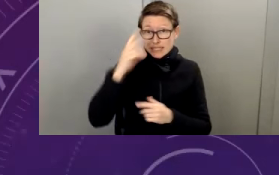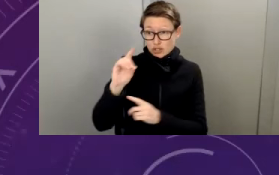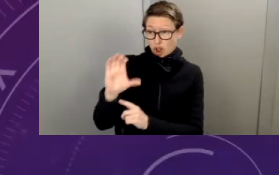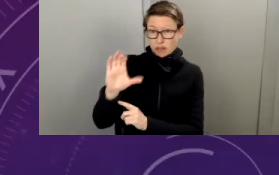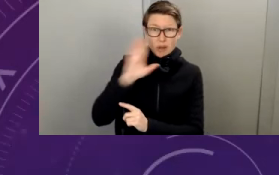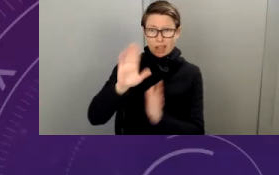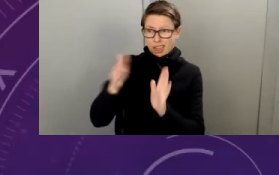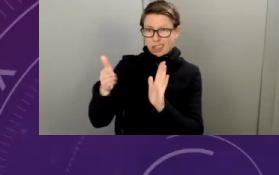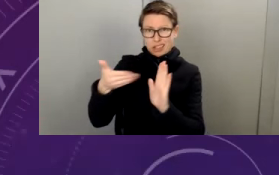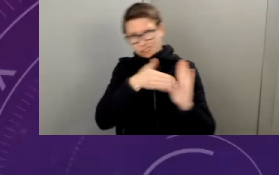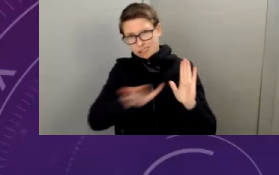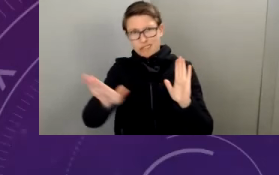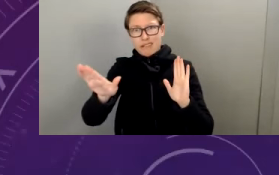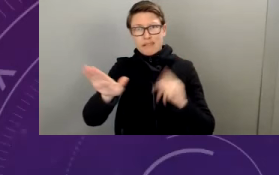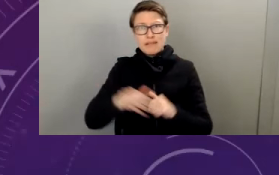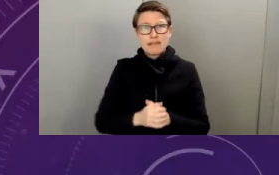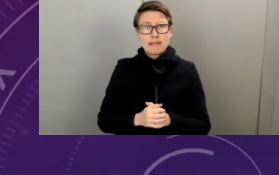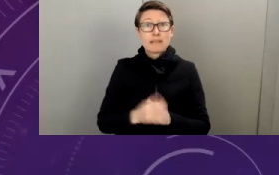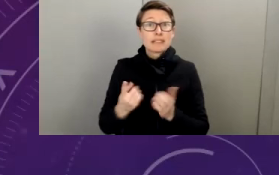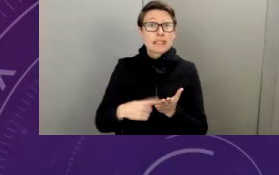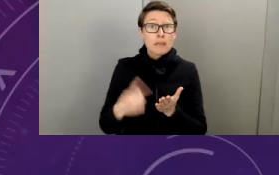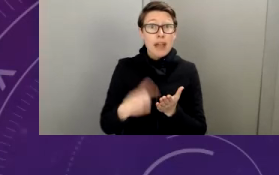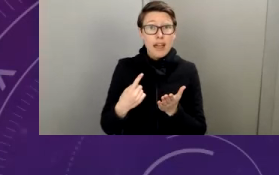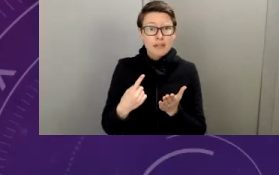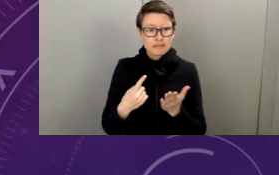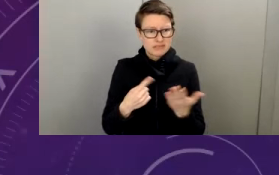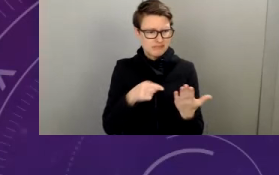Sometimes there's no attendance or it's unclear.